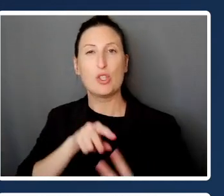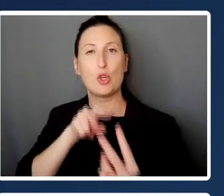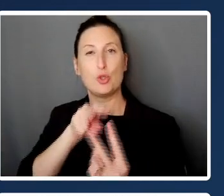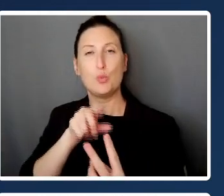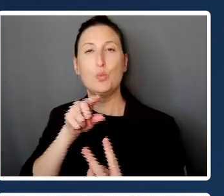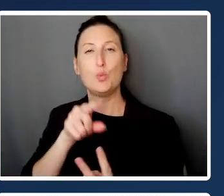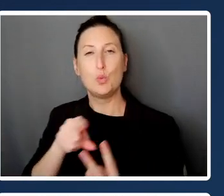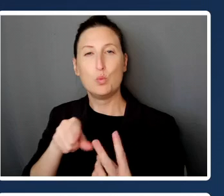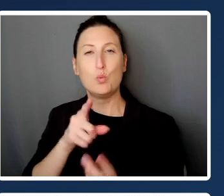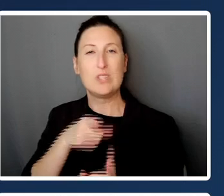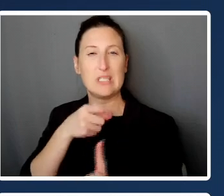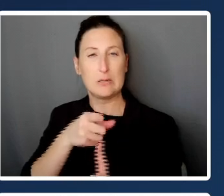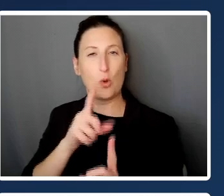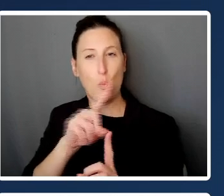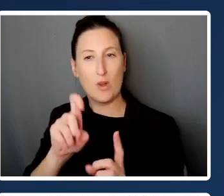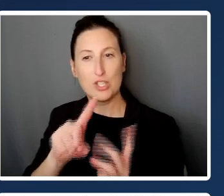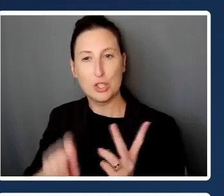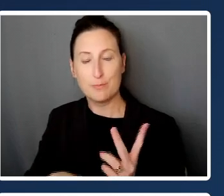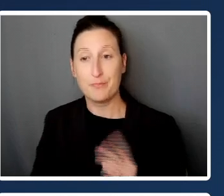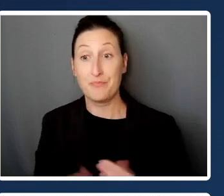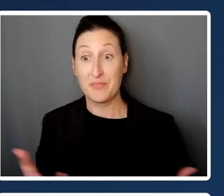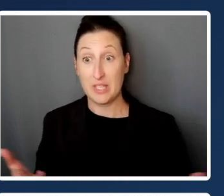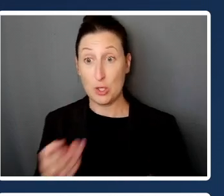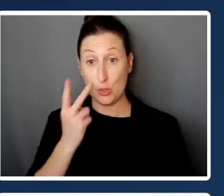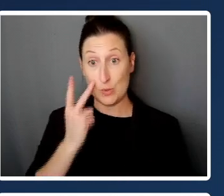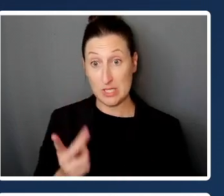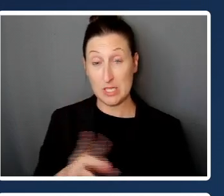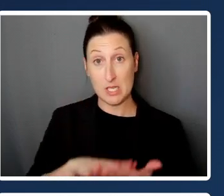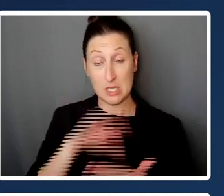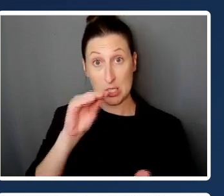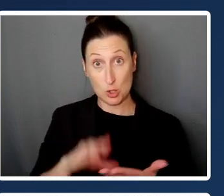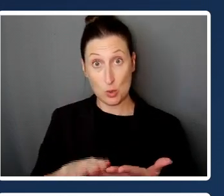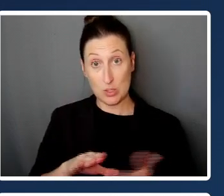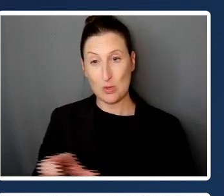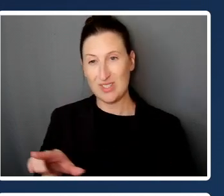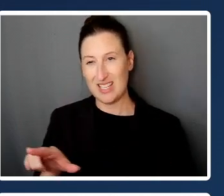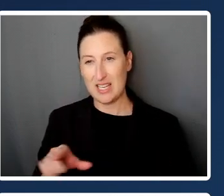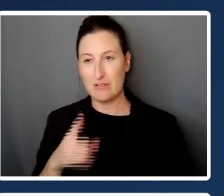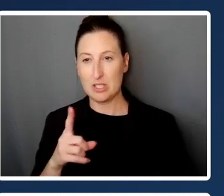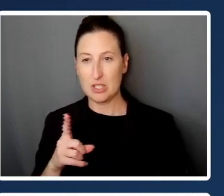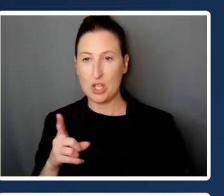And here you can see the students are on the left, like, organizing their questions, translating the